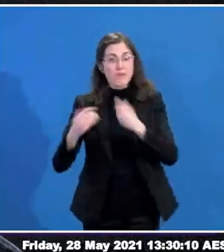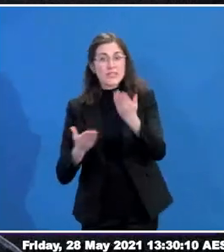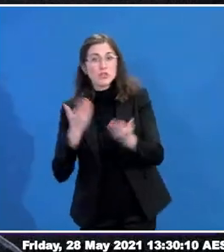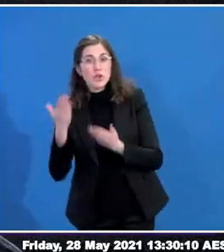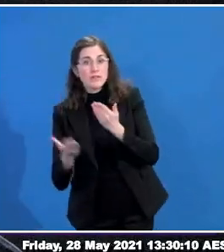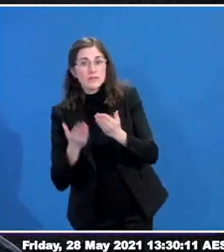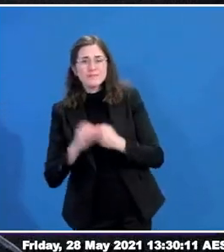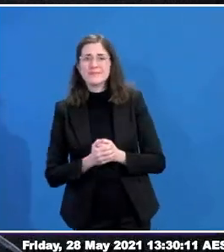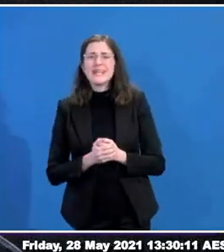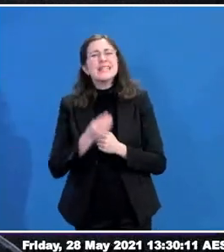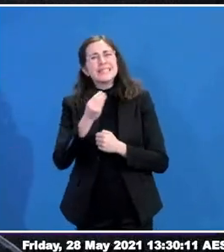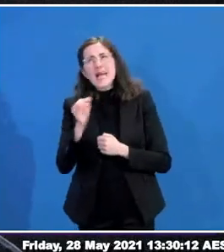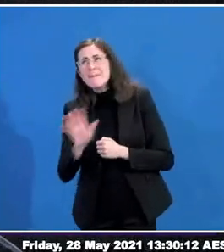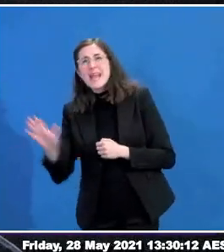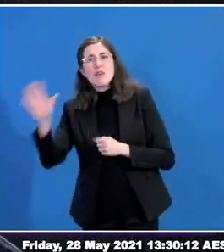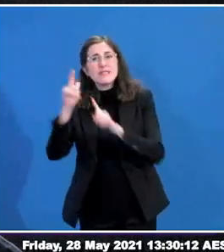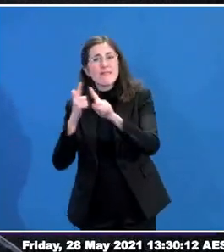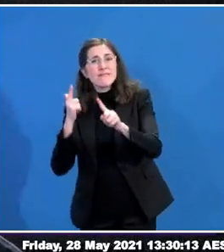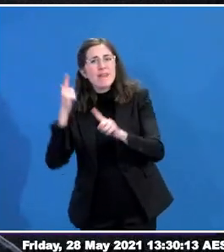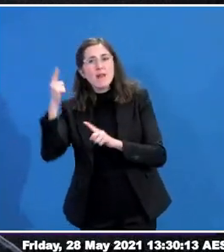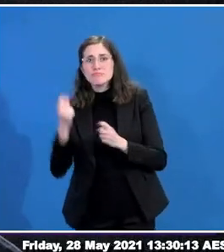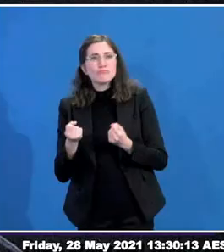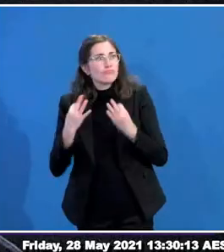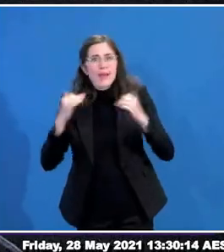market yet, especially in some of those more regional and remote locations.